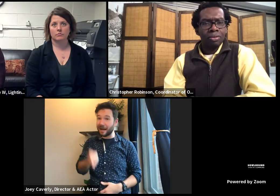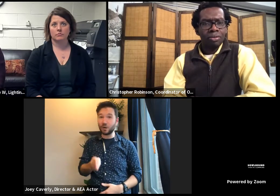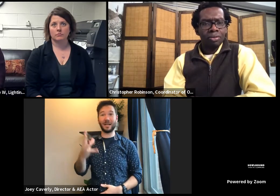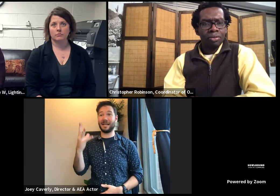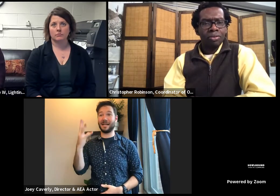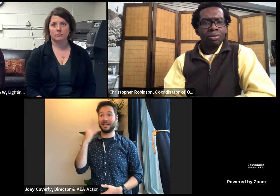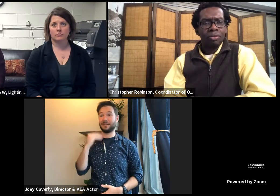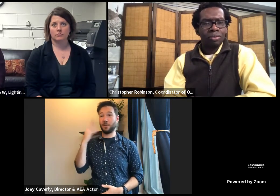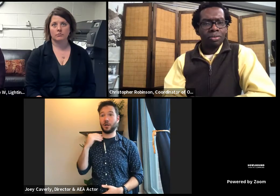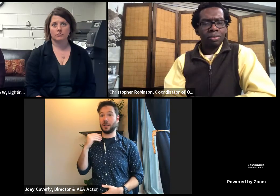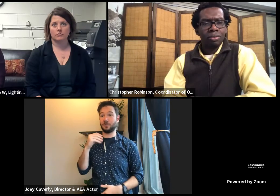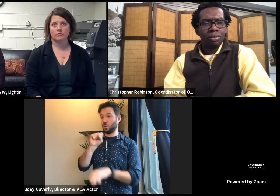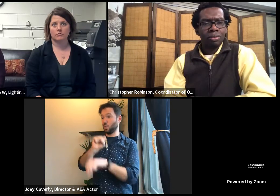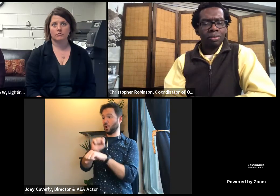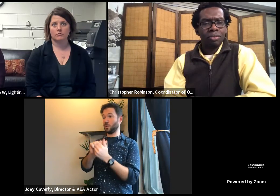and enlivened by this new idea.